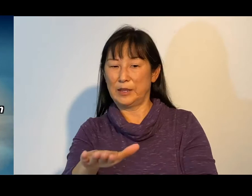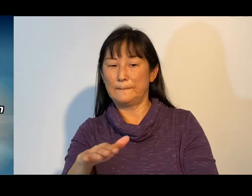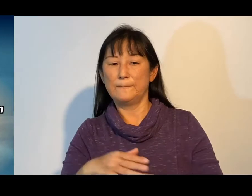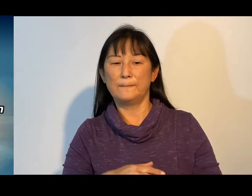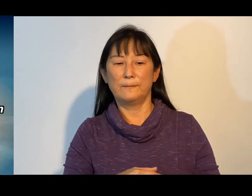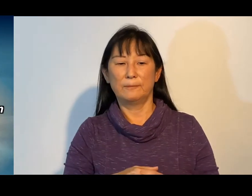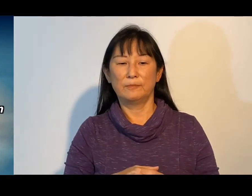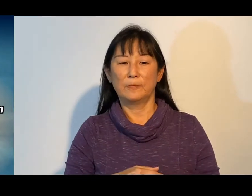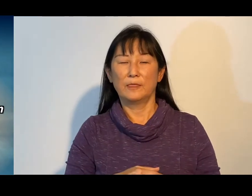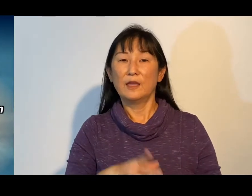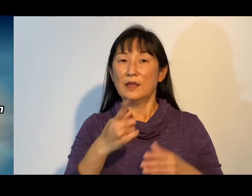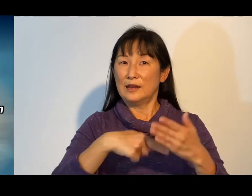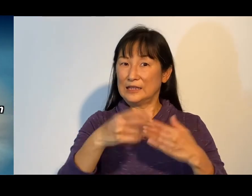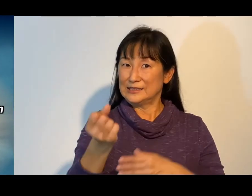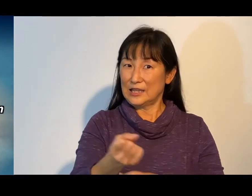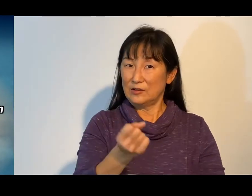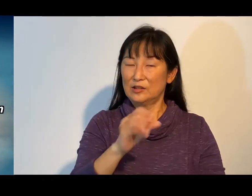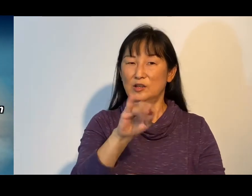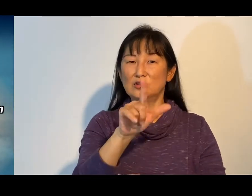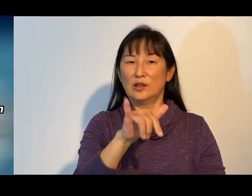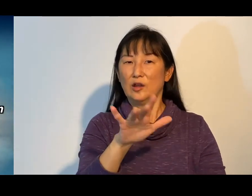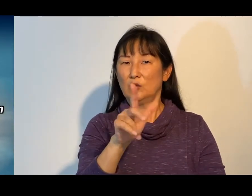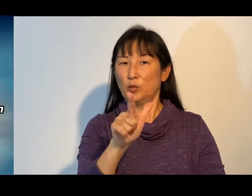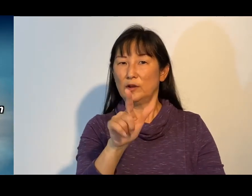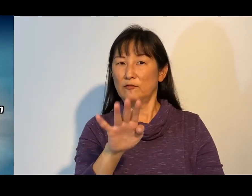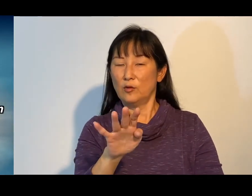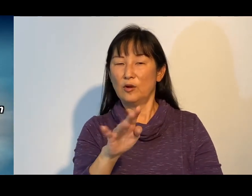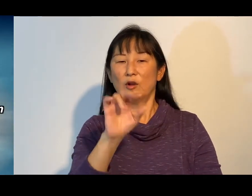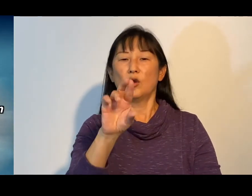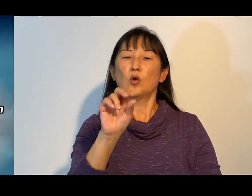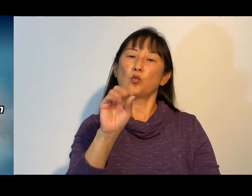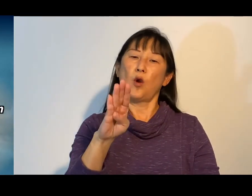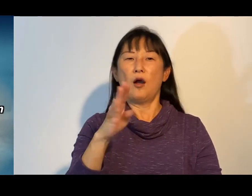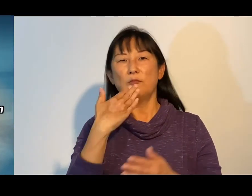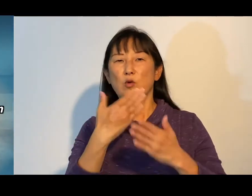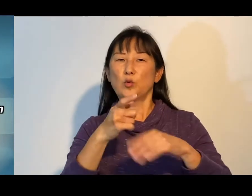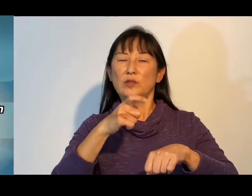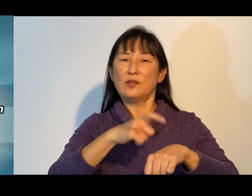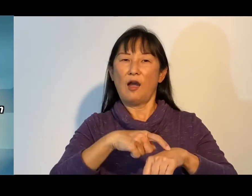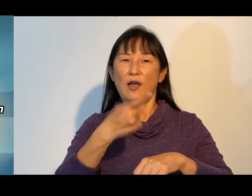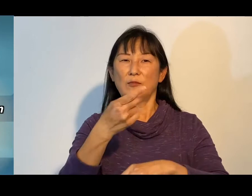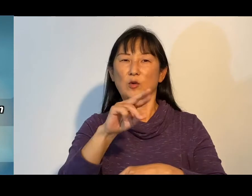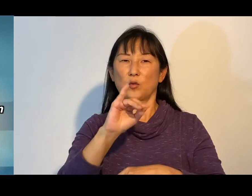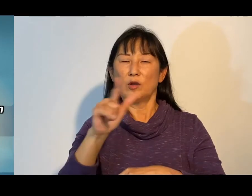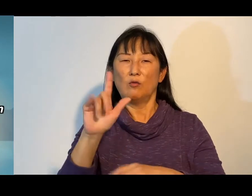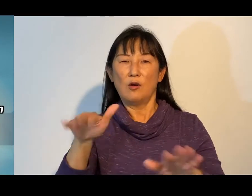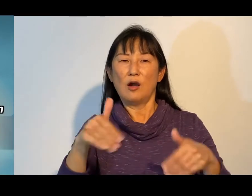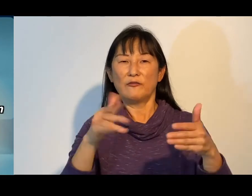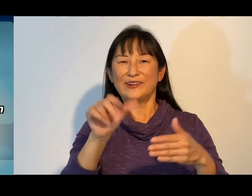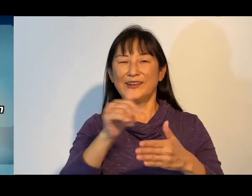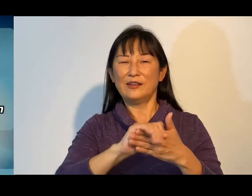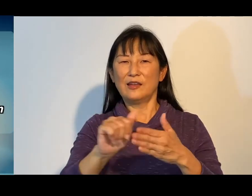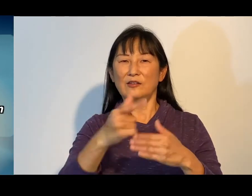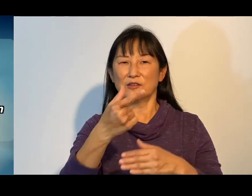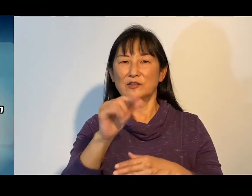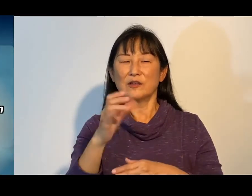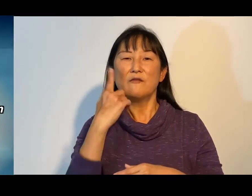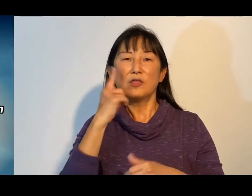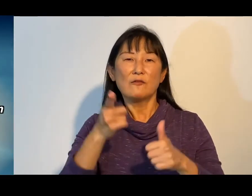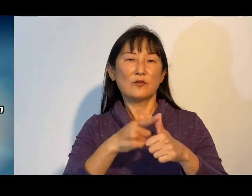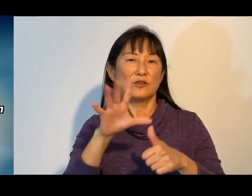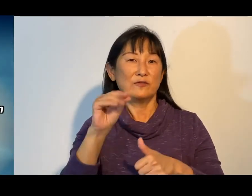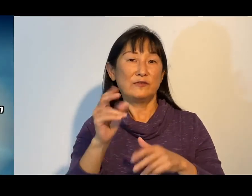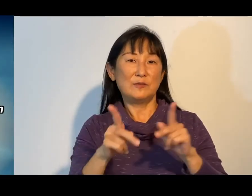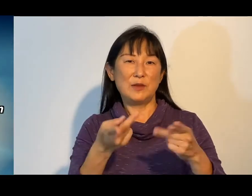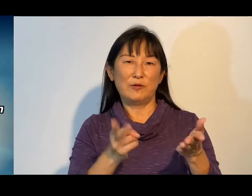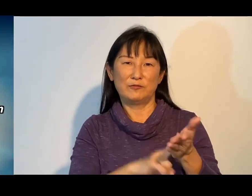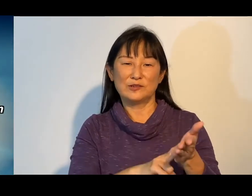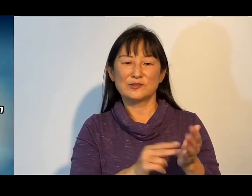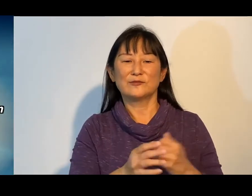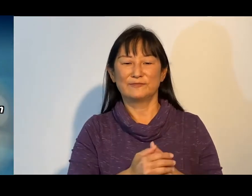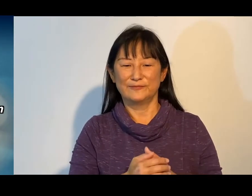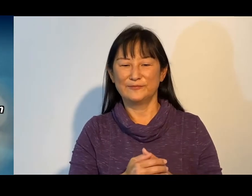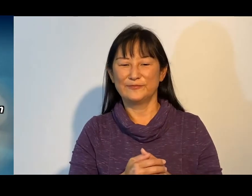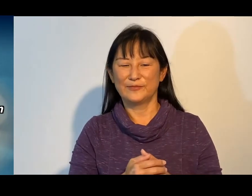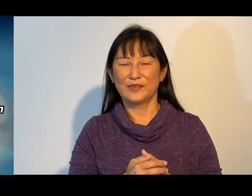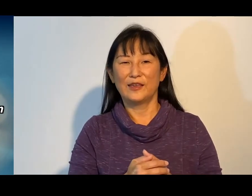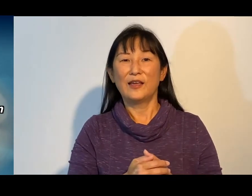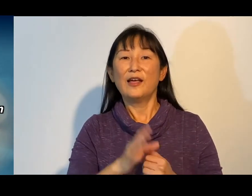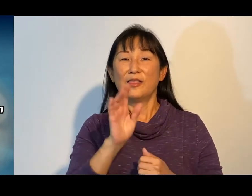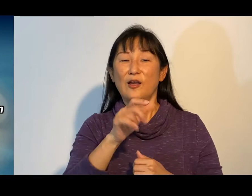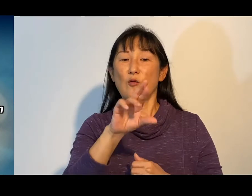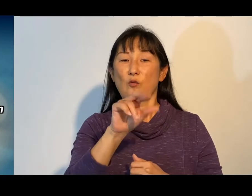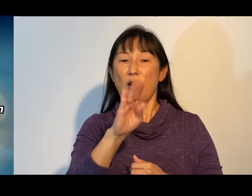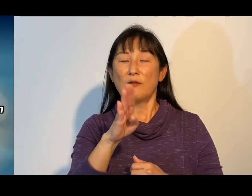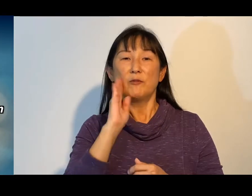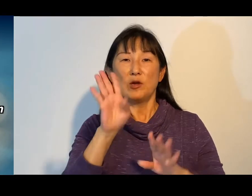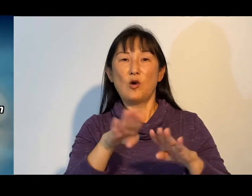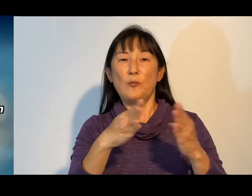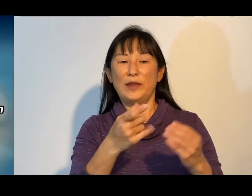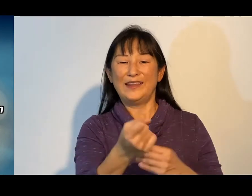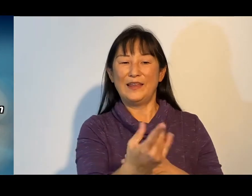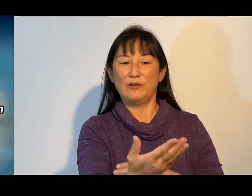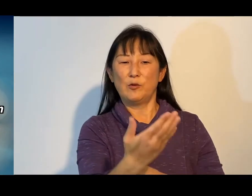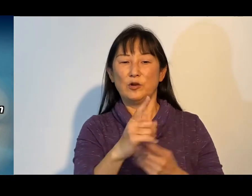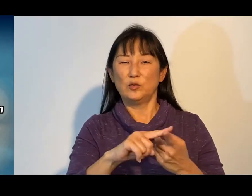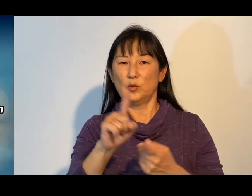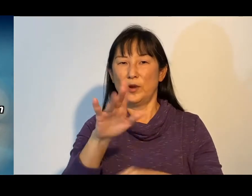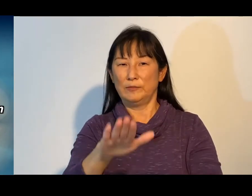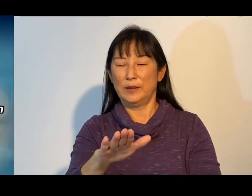And next Saturday, July 24, Rob's Good Times Grill will be offering a $10 gift certificate for the first 50 who register. The clinic at Rob’s will be open from 11 a.m. to 1 p.m.